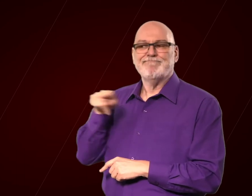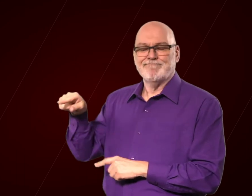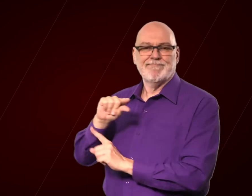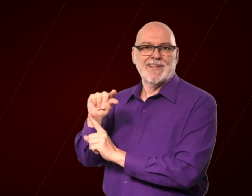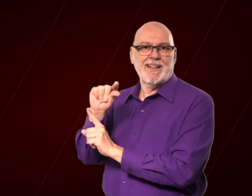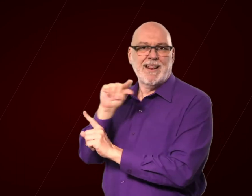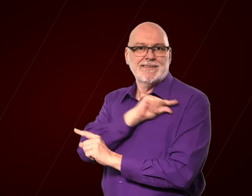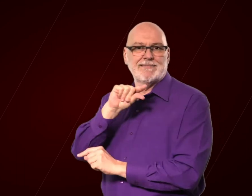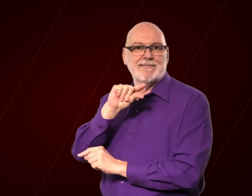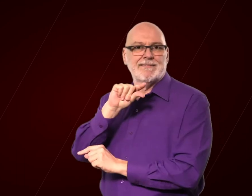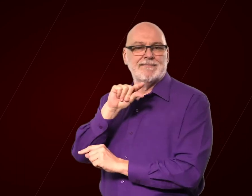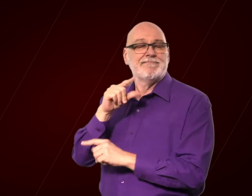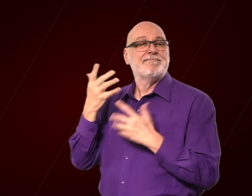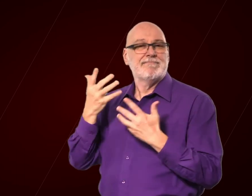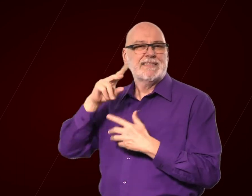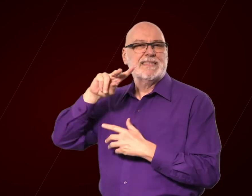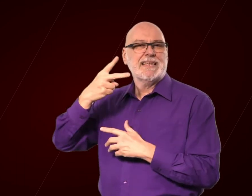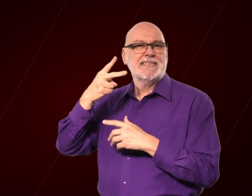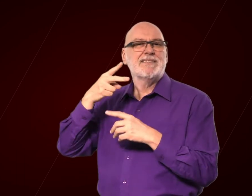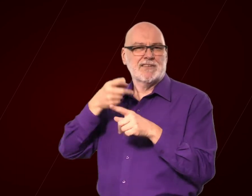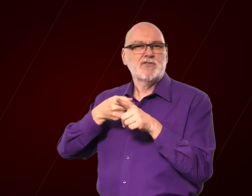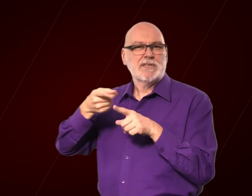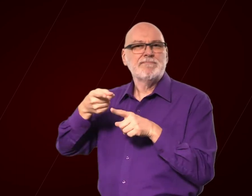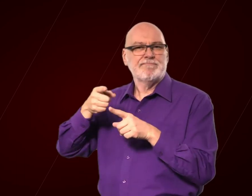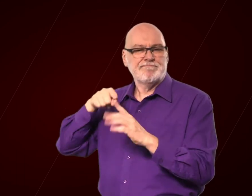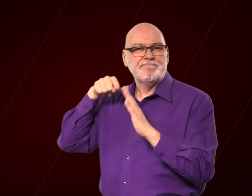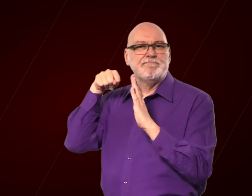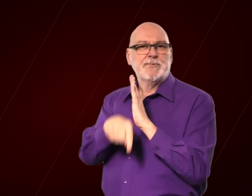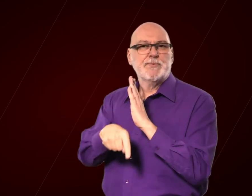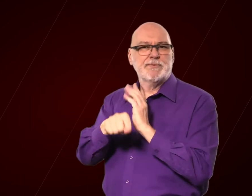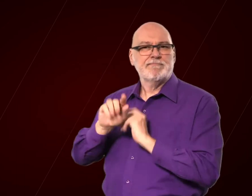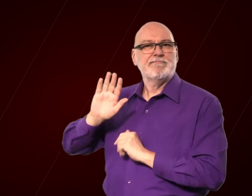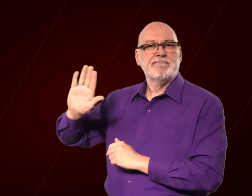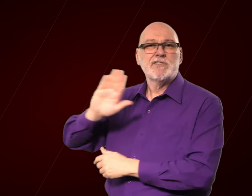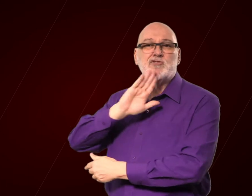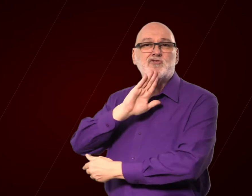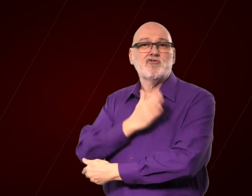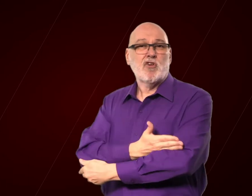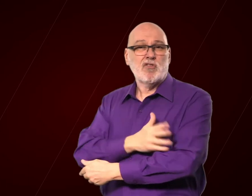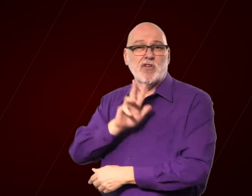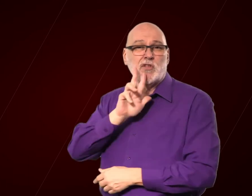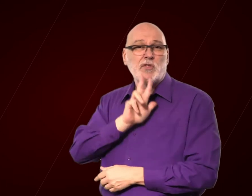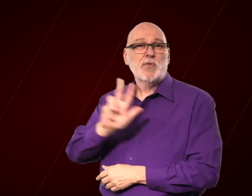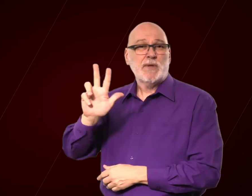pleaded guilty to second-degree murder in the death of his 3 year old